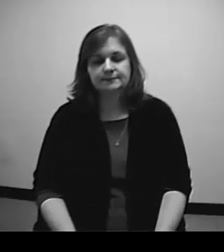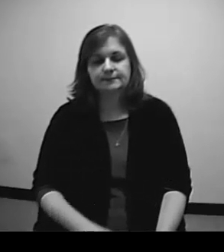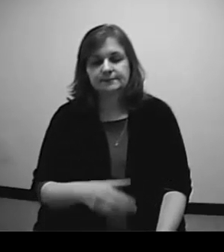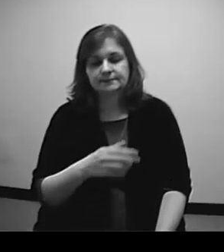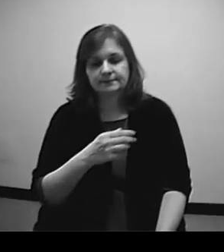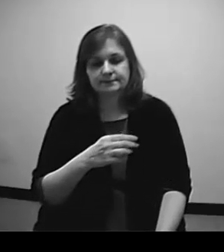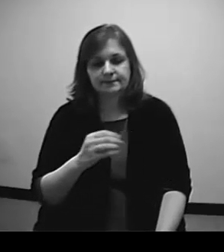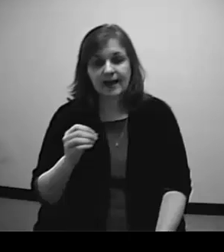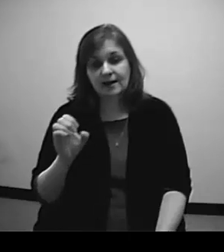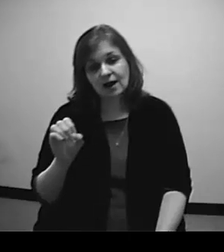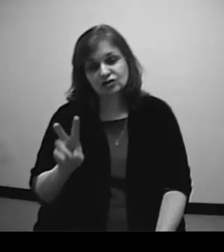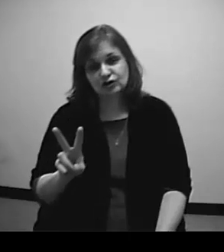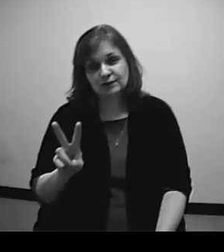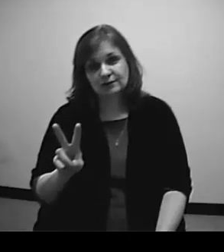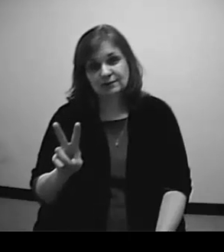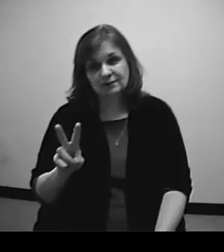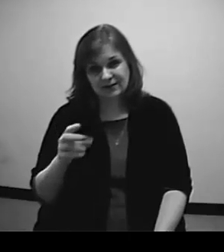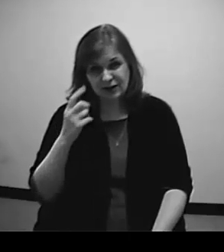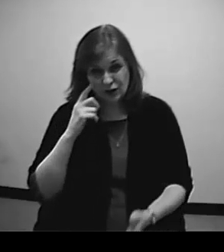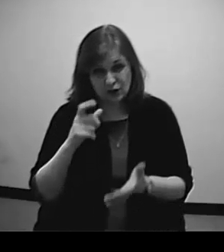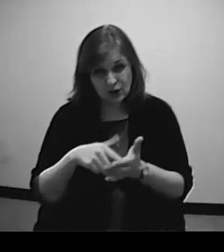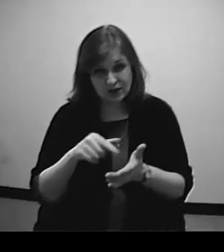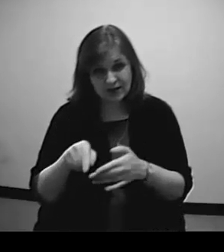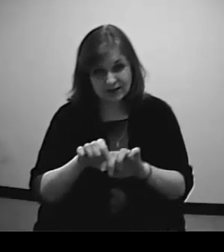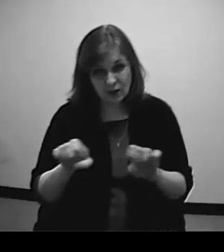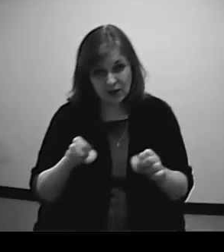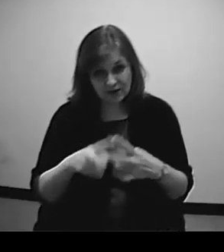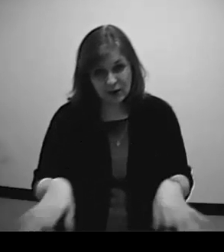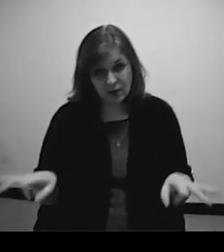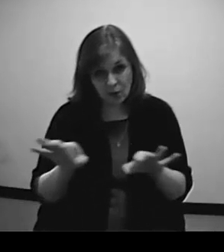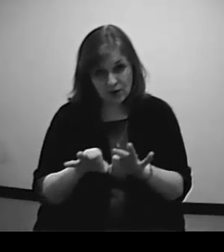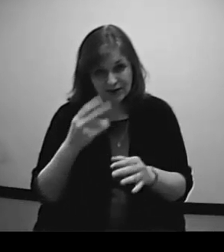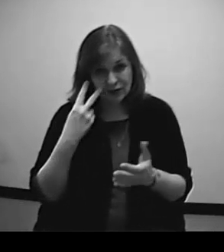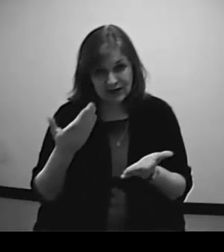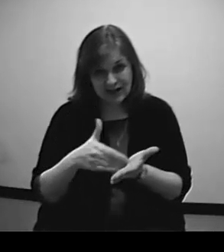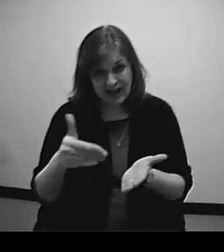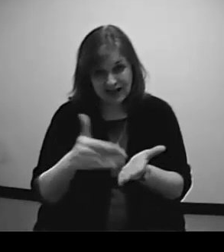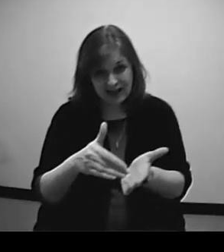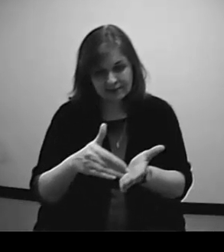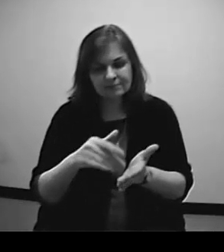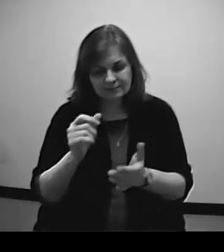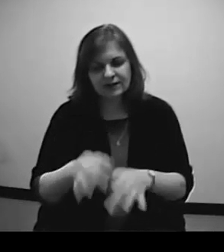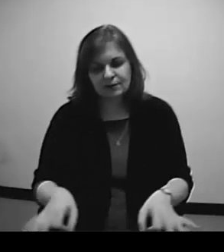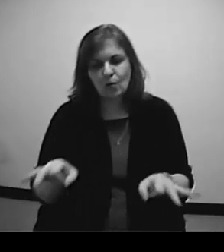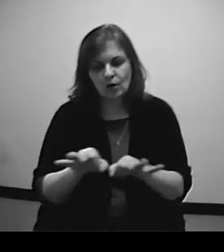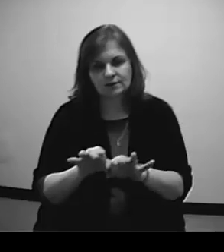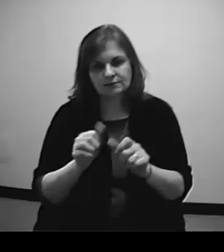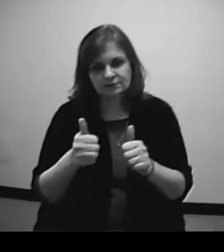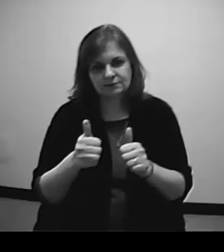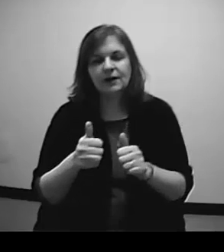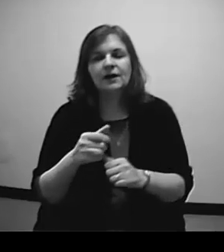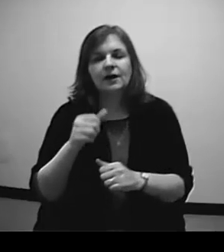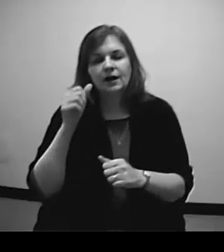and O2 -- are you getting the sense that this equation is important?? You should be!